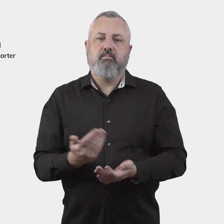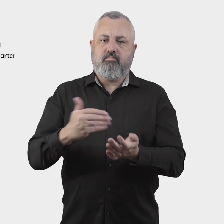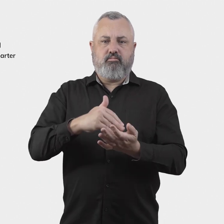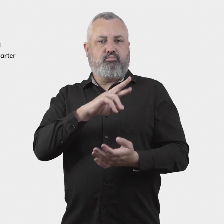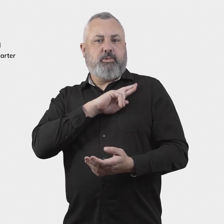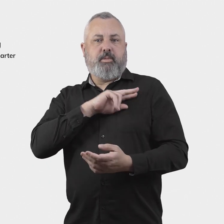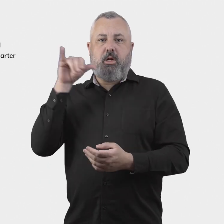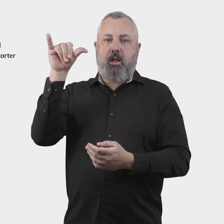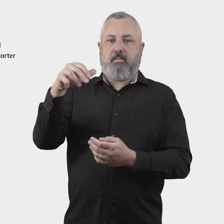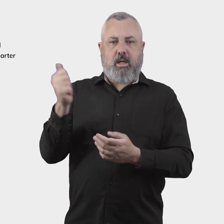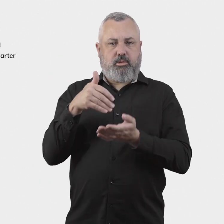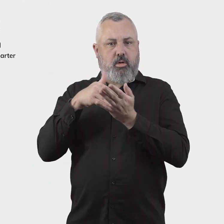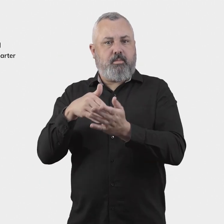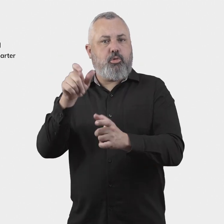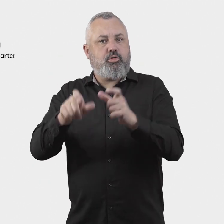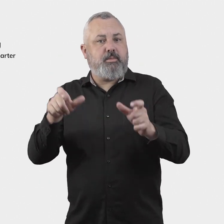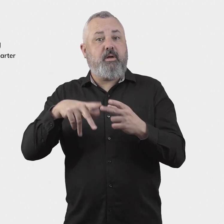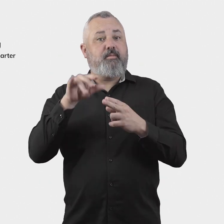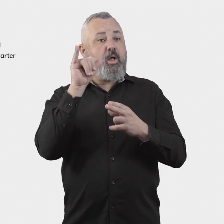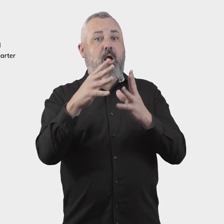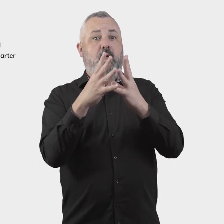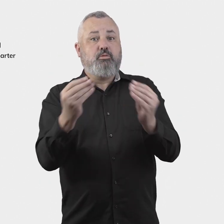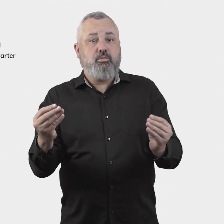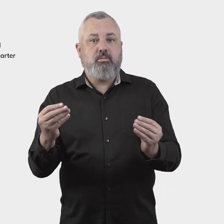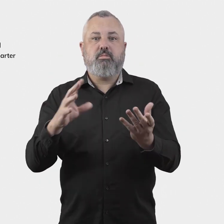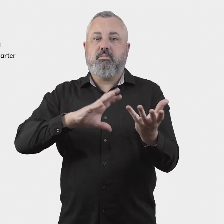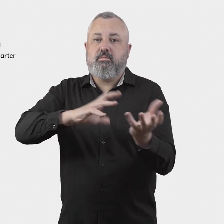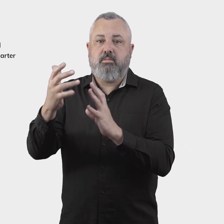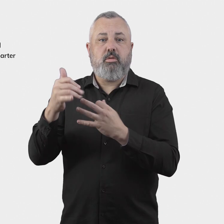other obligations that airlines may have to their customers when flights are disrupted, cancelled or